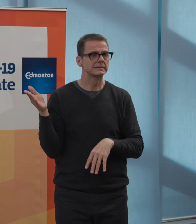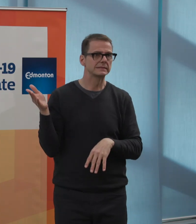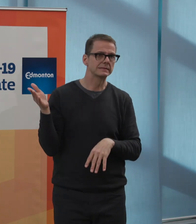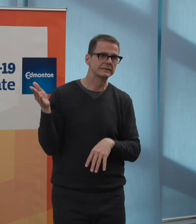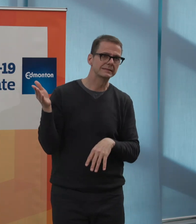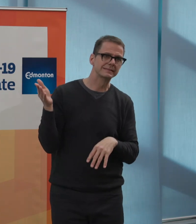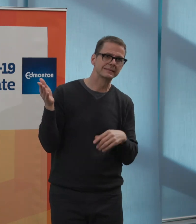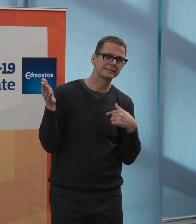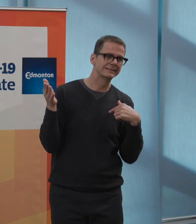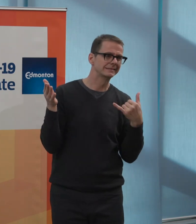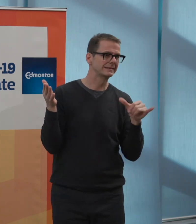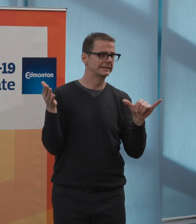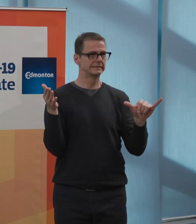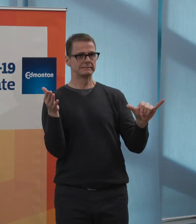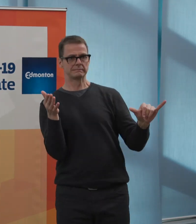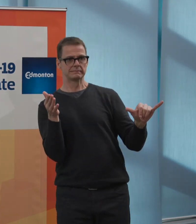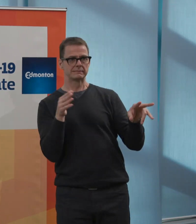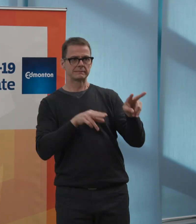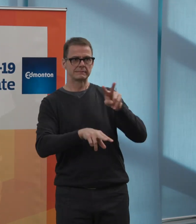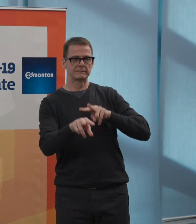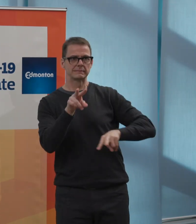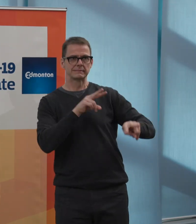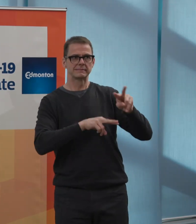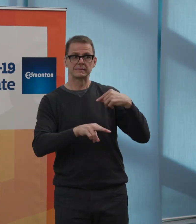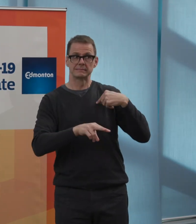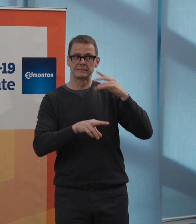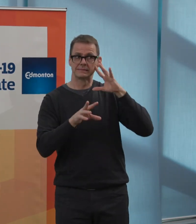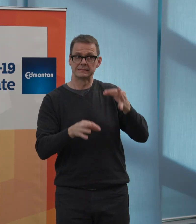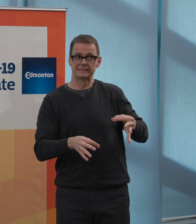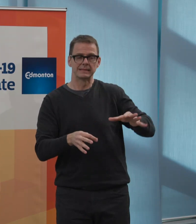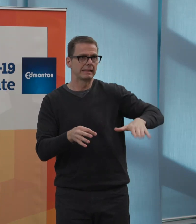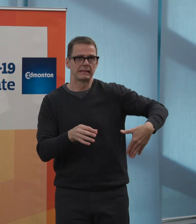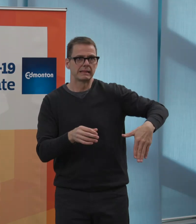but we haven't landed on a specific recommendation yet related to that so